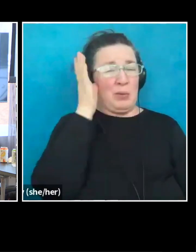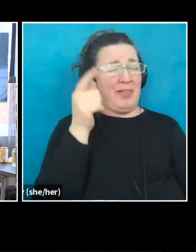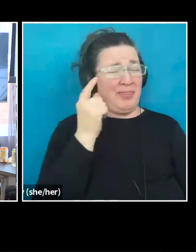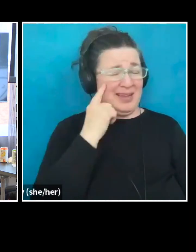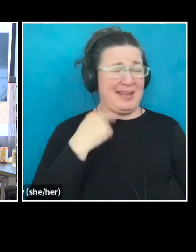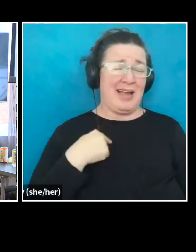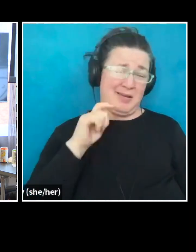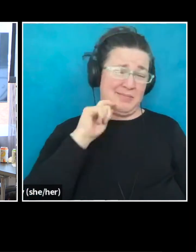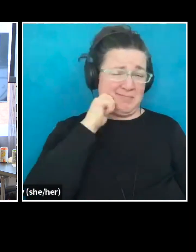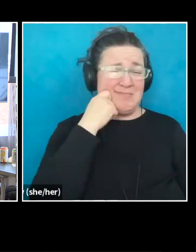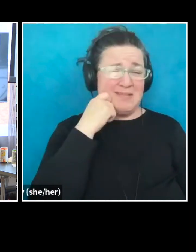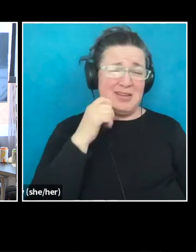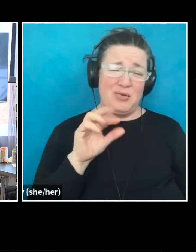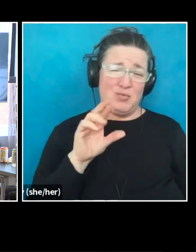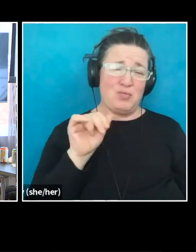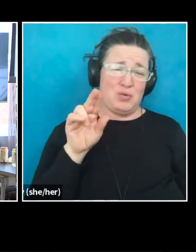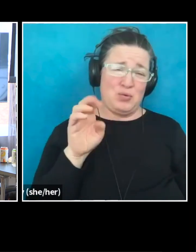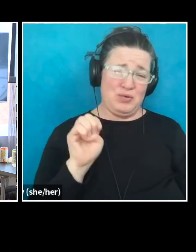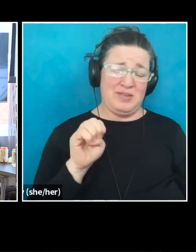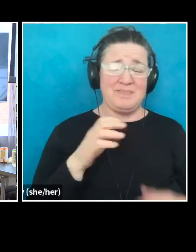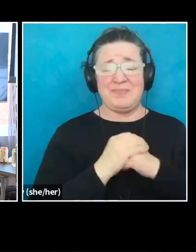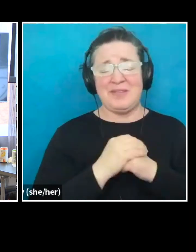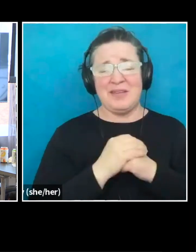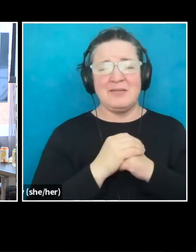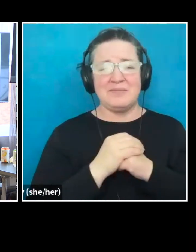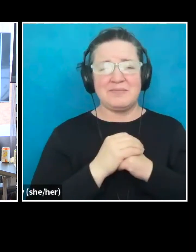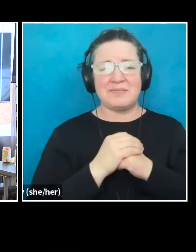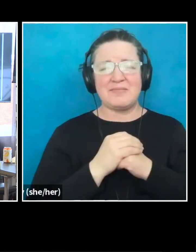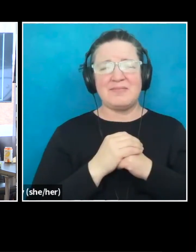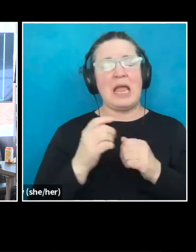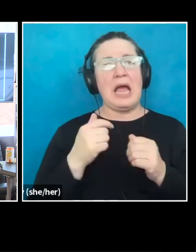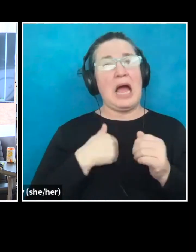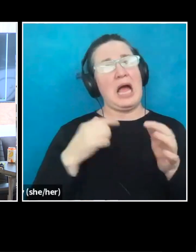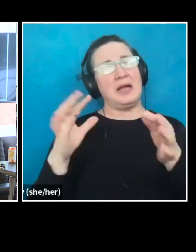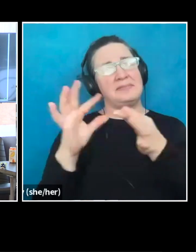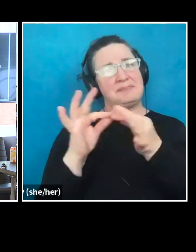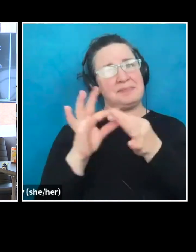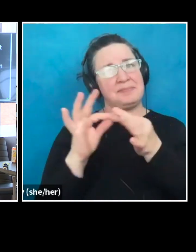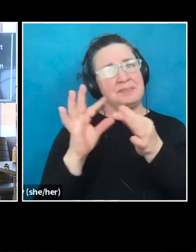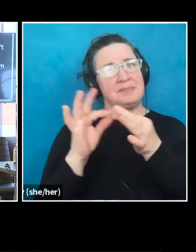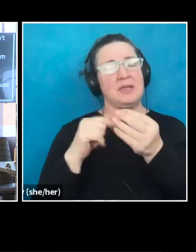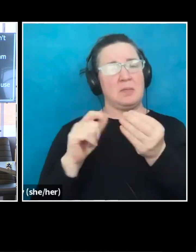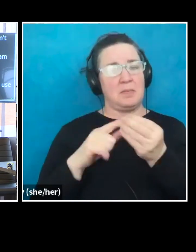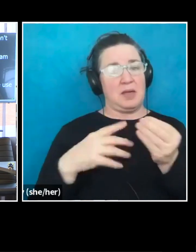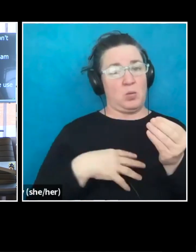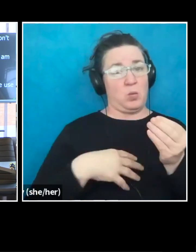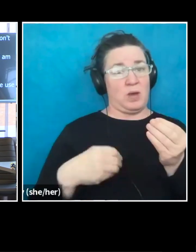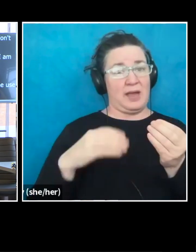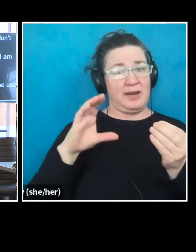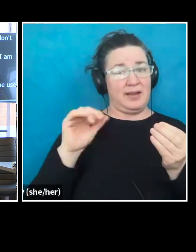to normalize um normalize it a bit for people who are you know are perhaps on the spectrum of vision